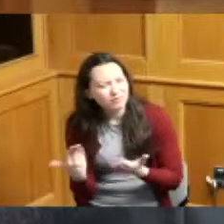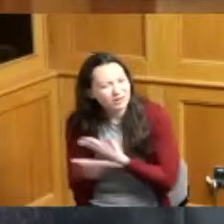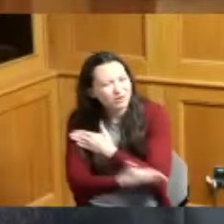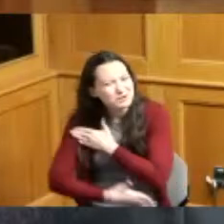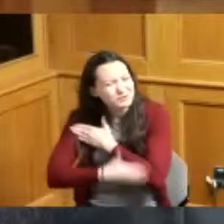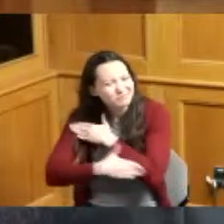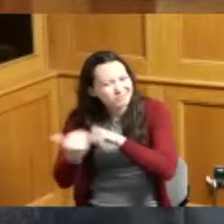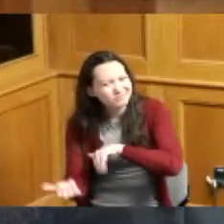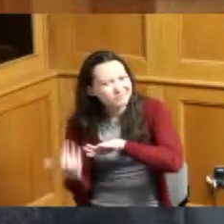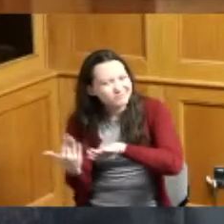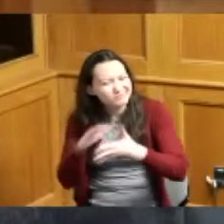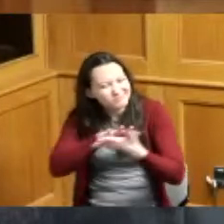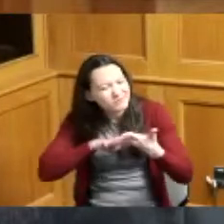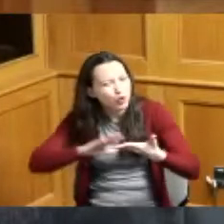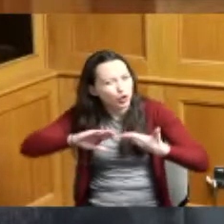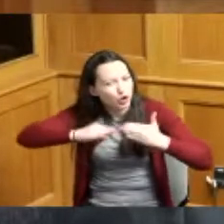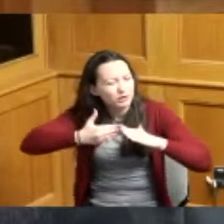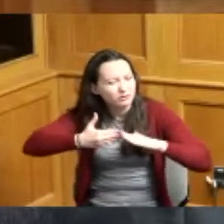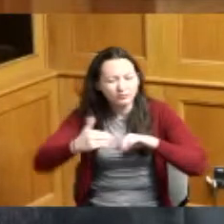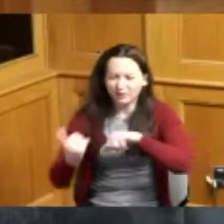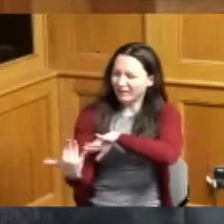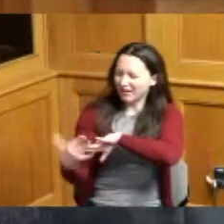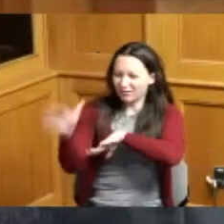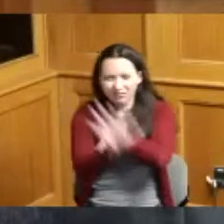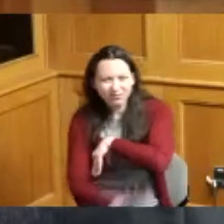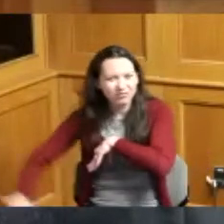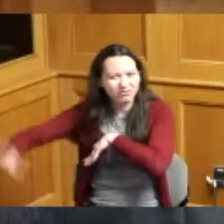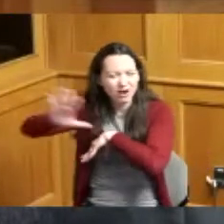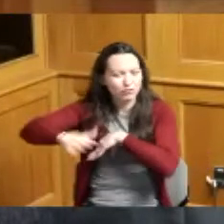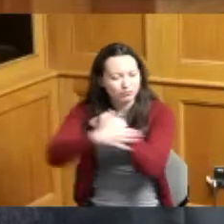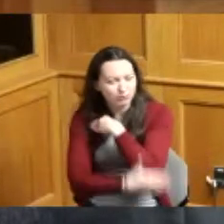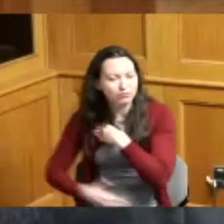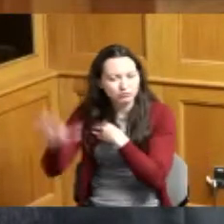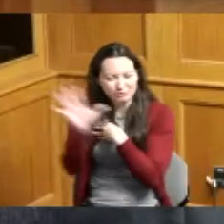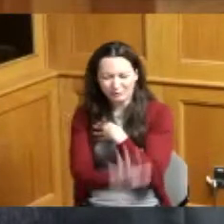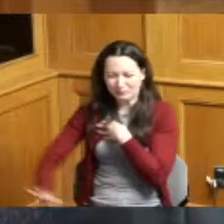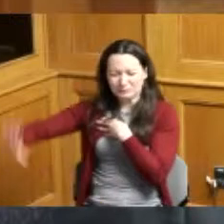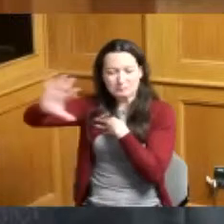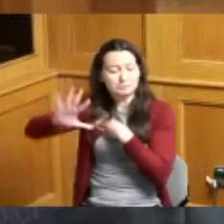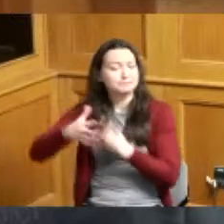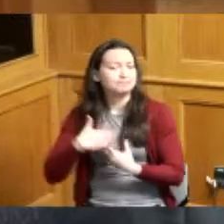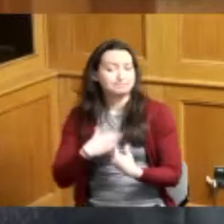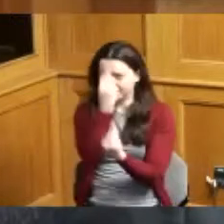what these communities are facing throughout the country um so I just wanted to make note of that